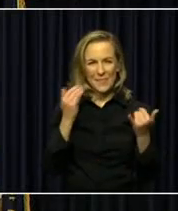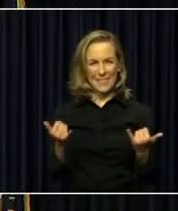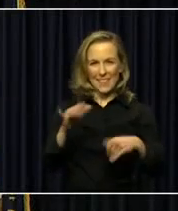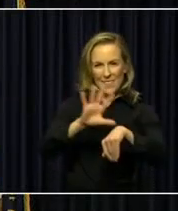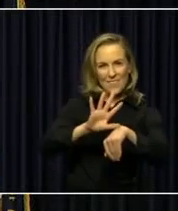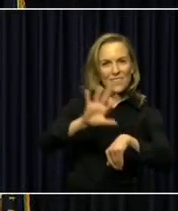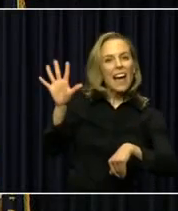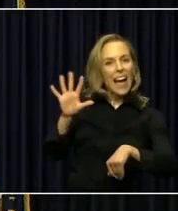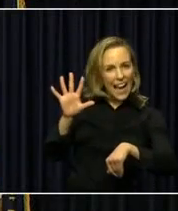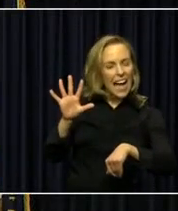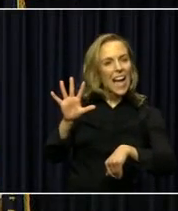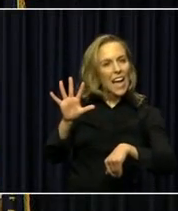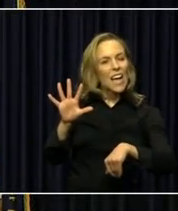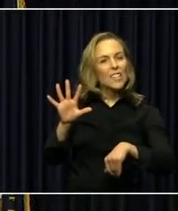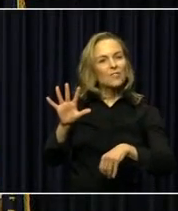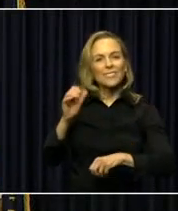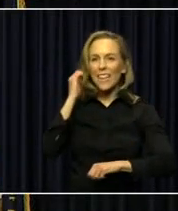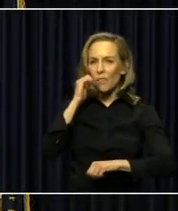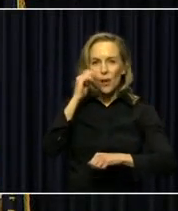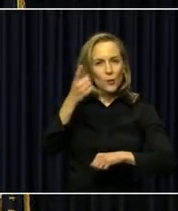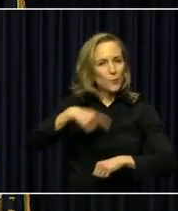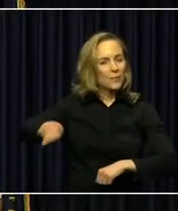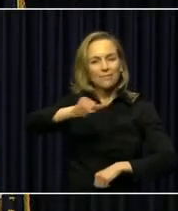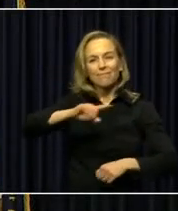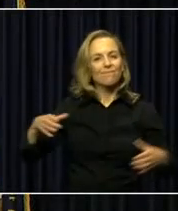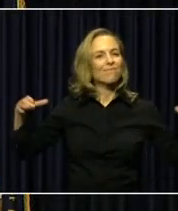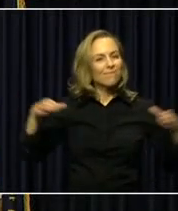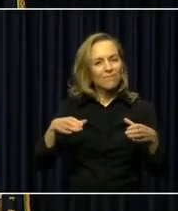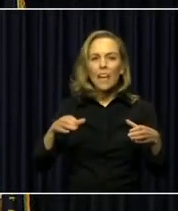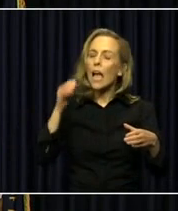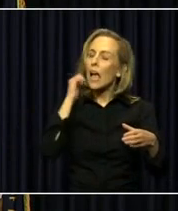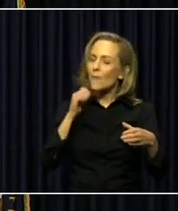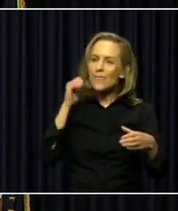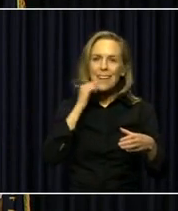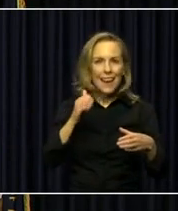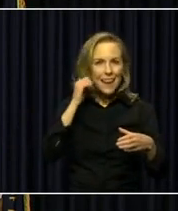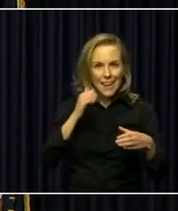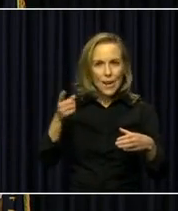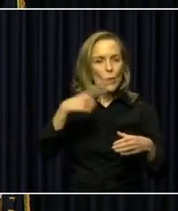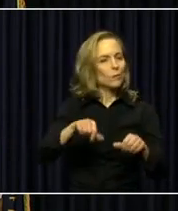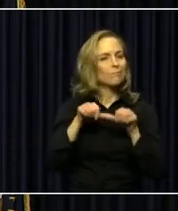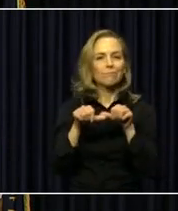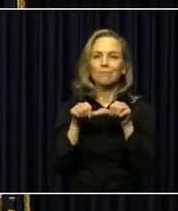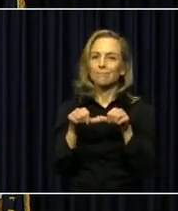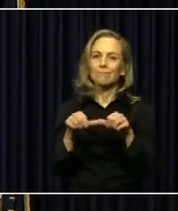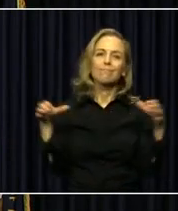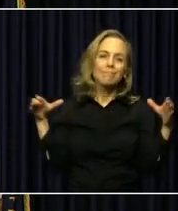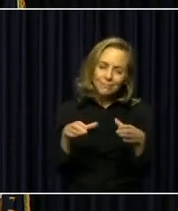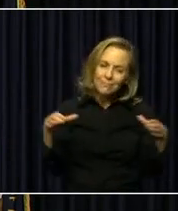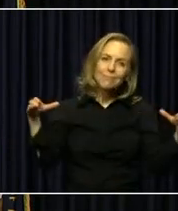WHEN WE DON'T, WE PUT SOMEONE IN HARM'S WAY. SO LET'S KEEP IT UP.